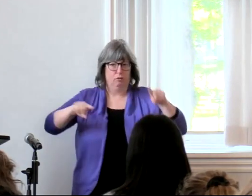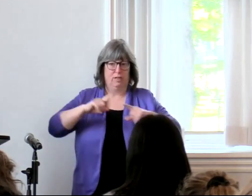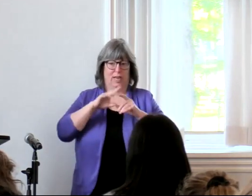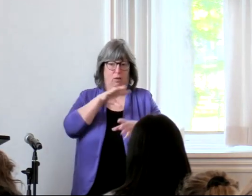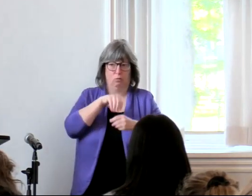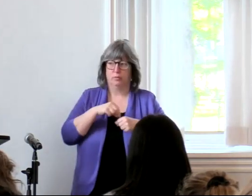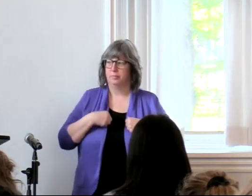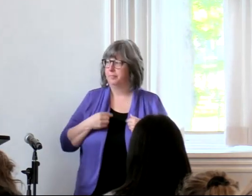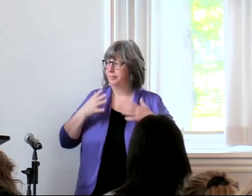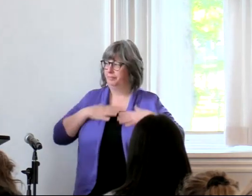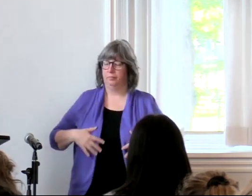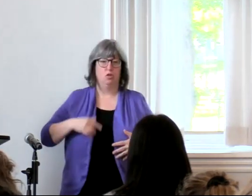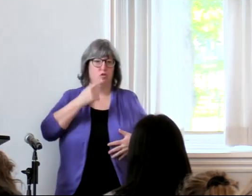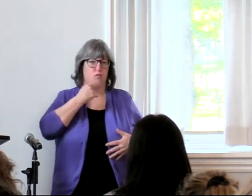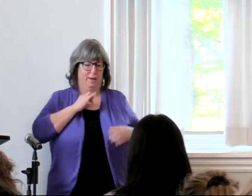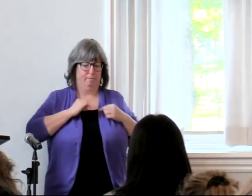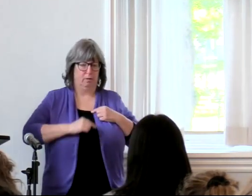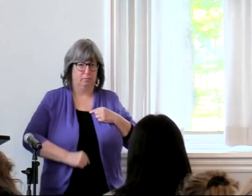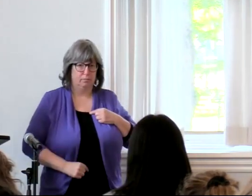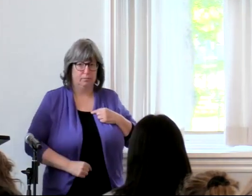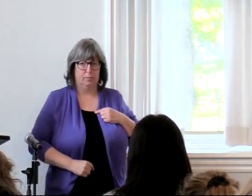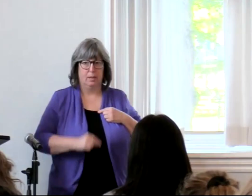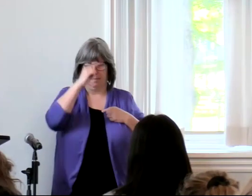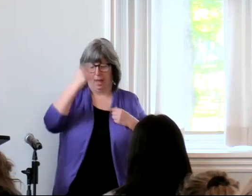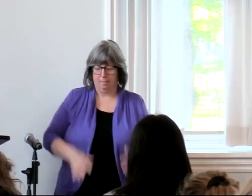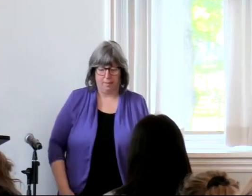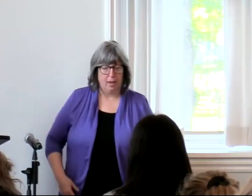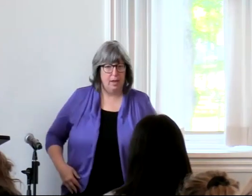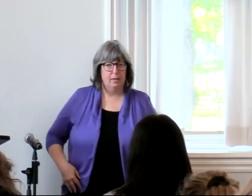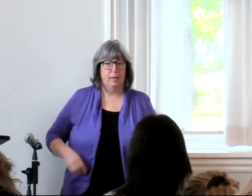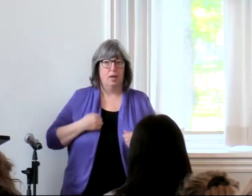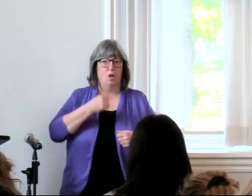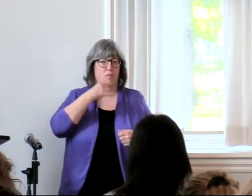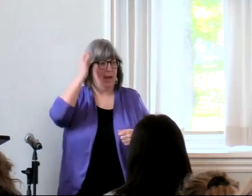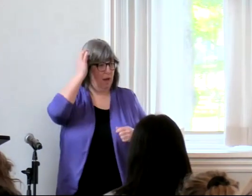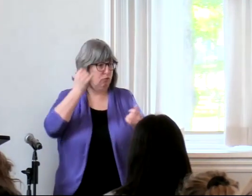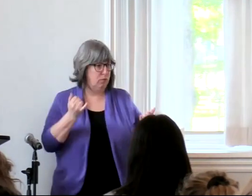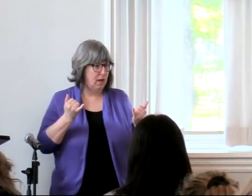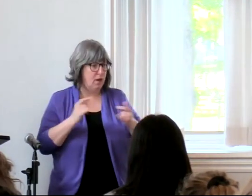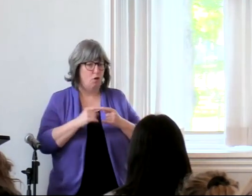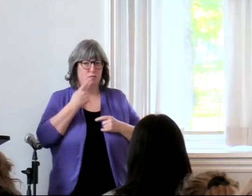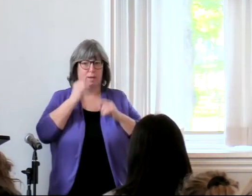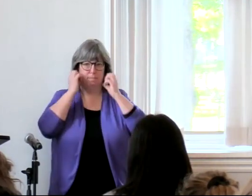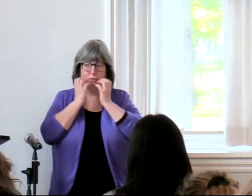I am wearing a red button down shirt with black pants and have red hair today and a red beard.